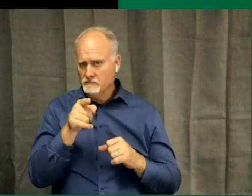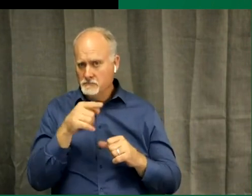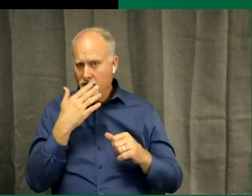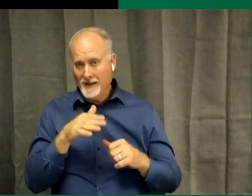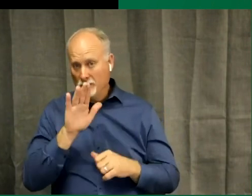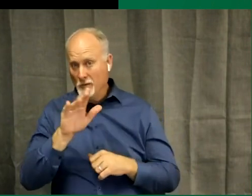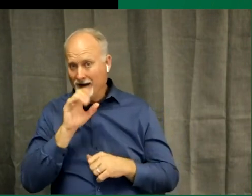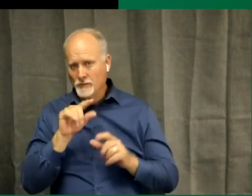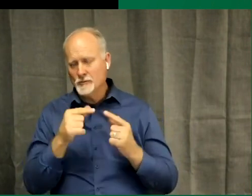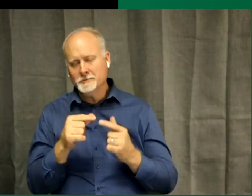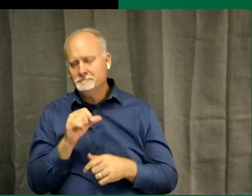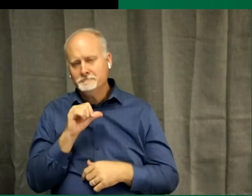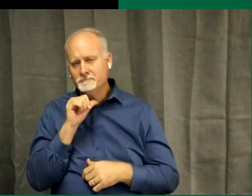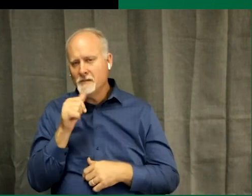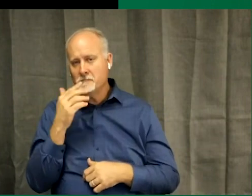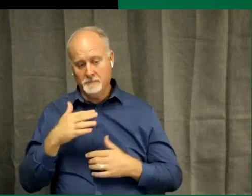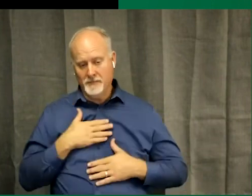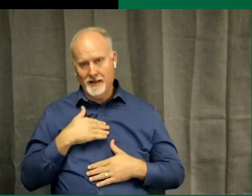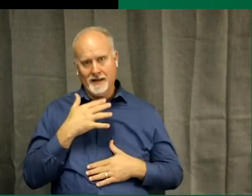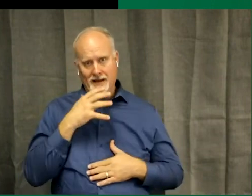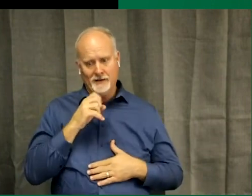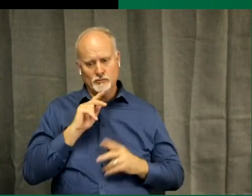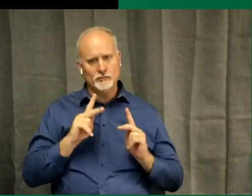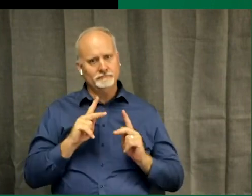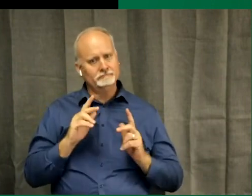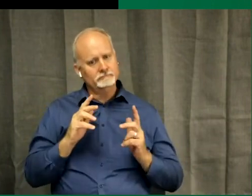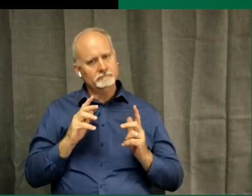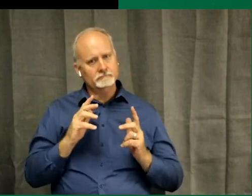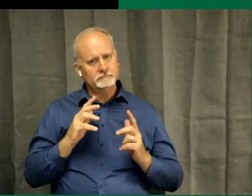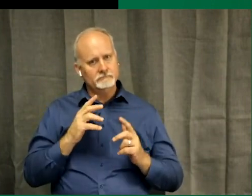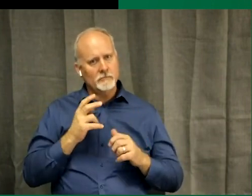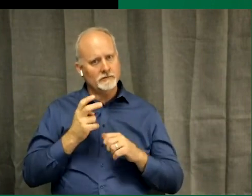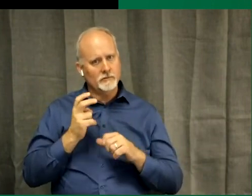as bad as it is for my age group but there are some risk factors that can make it particularly